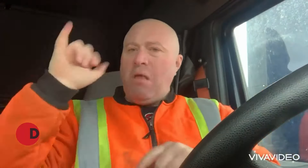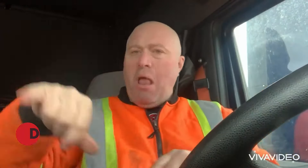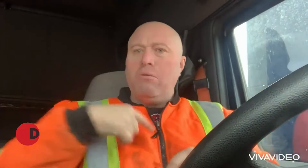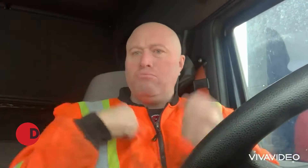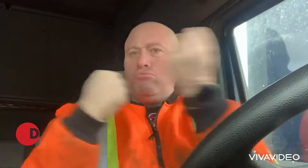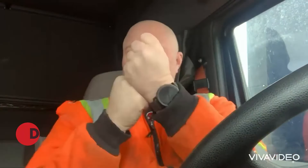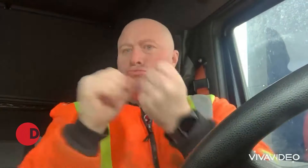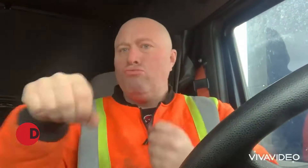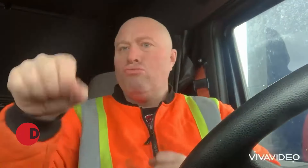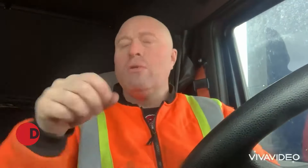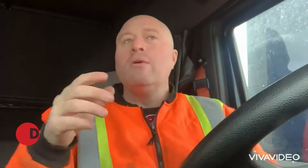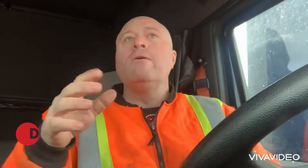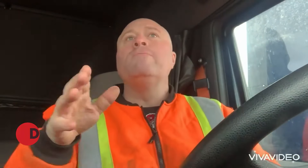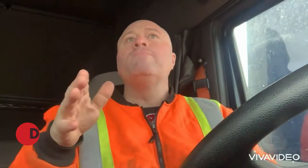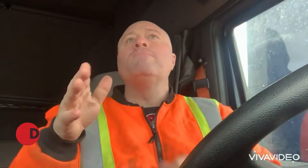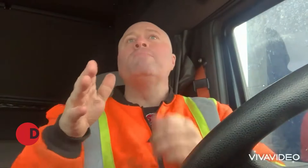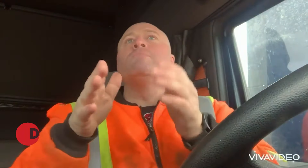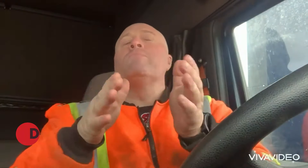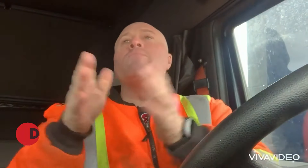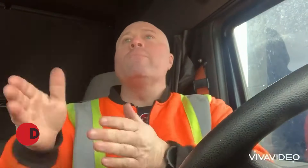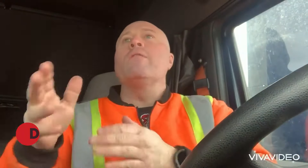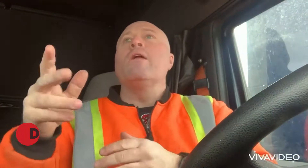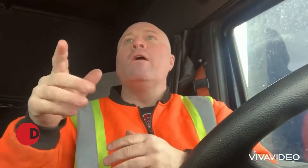I support all that, yes.